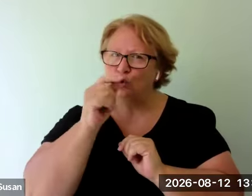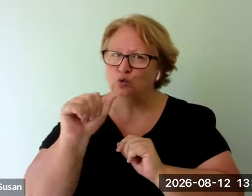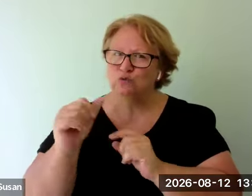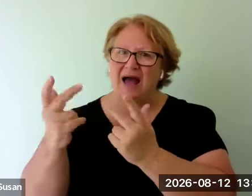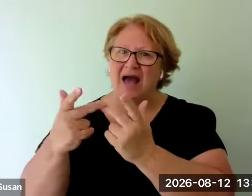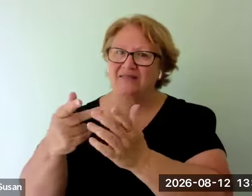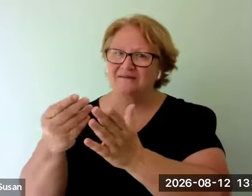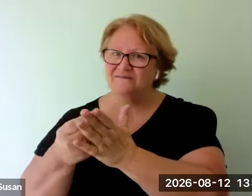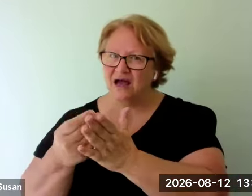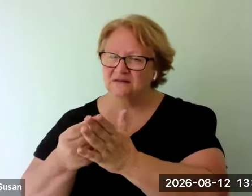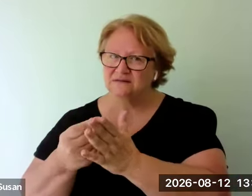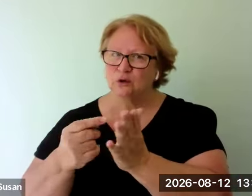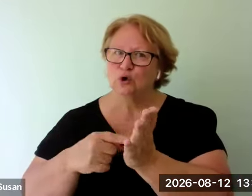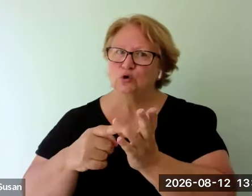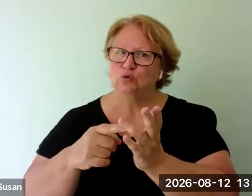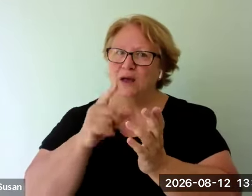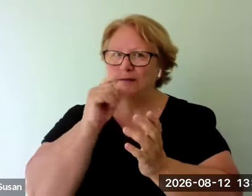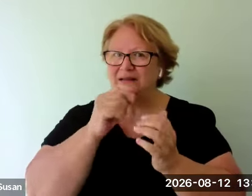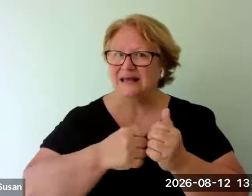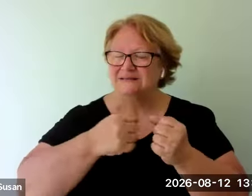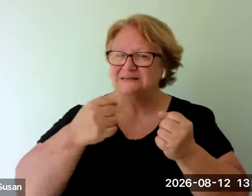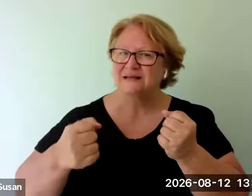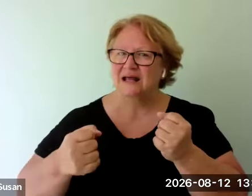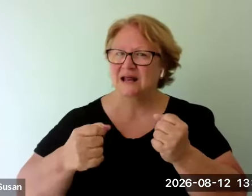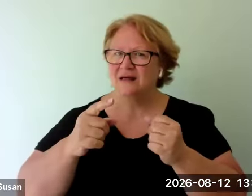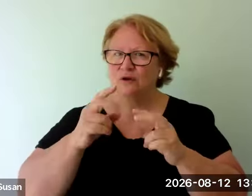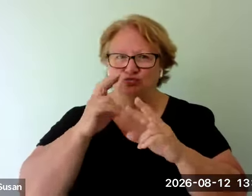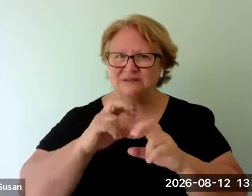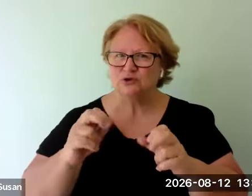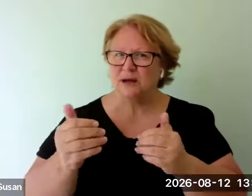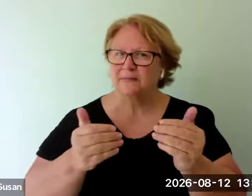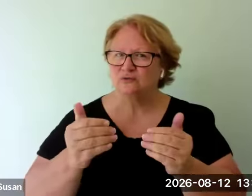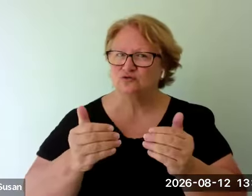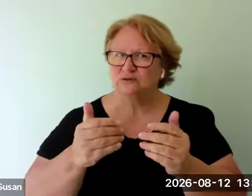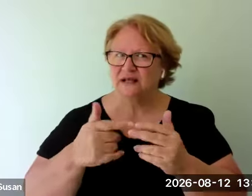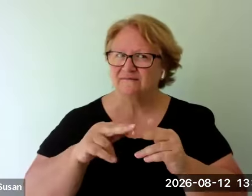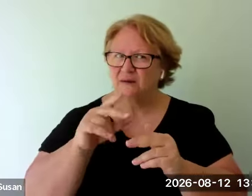multiple fellowships simultaneously but that you